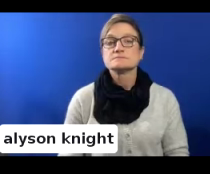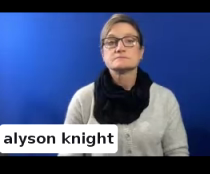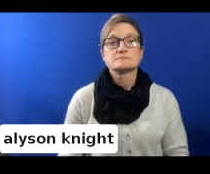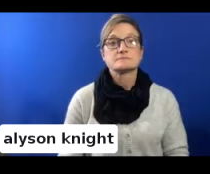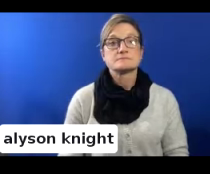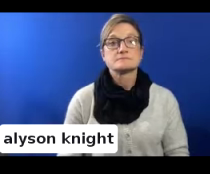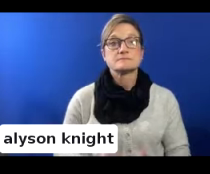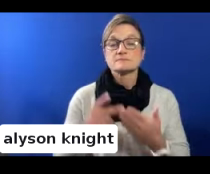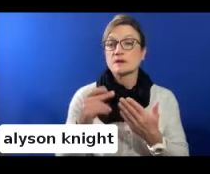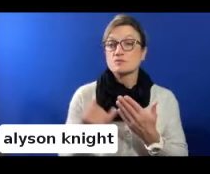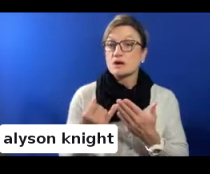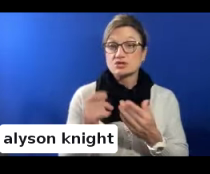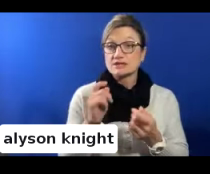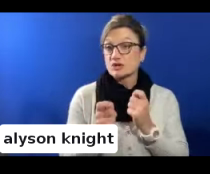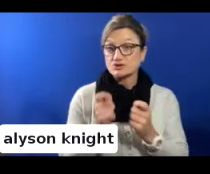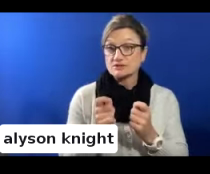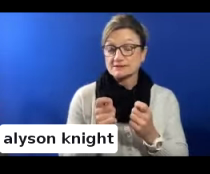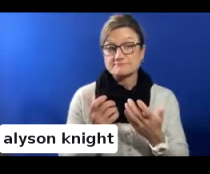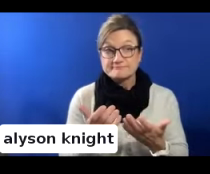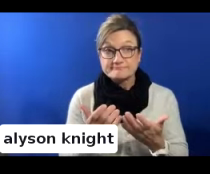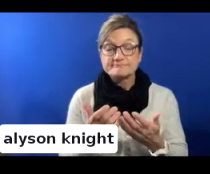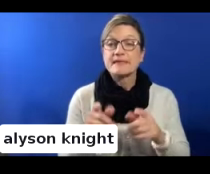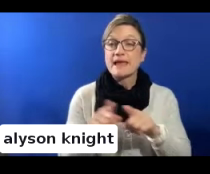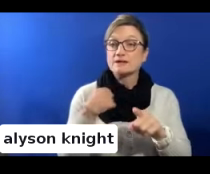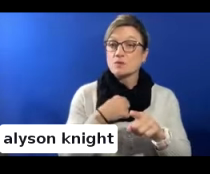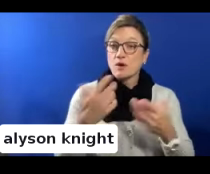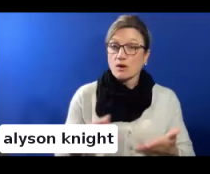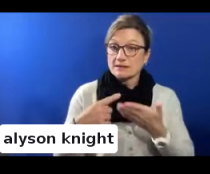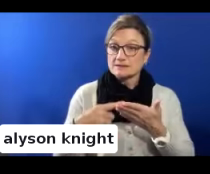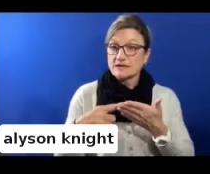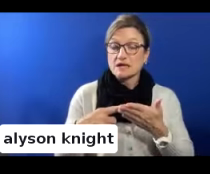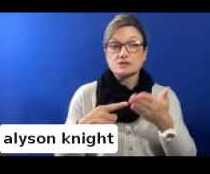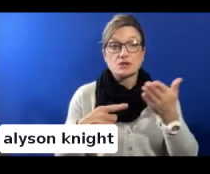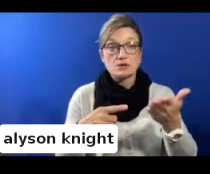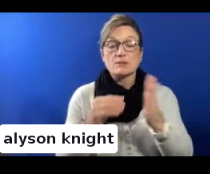Project changes. As discussed earlier, here's where you will note the approved changes